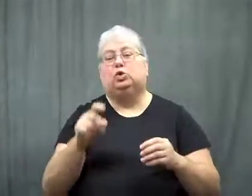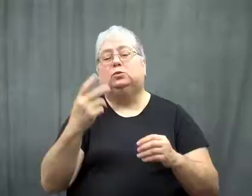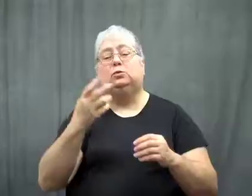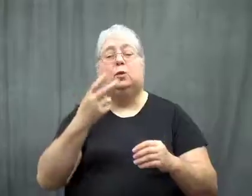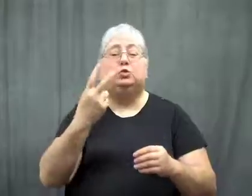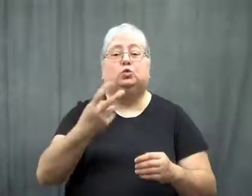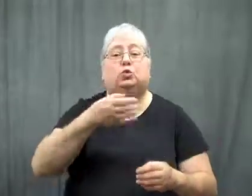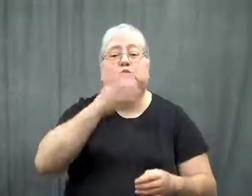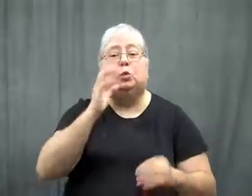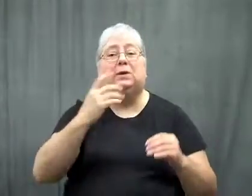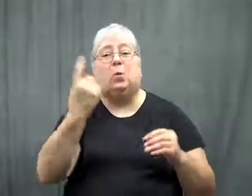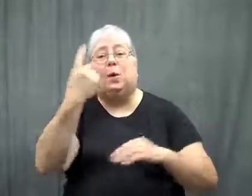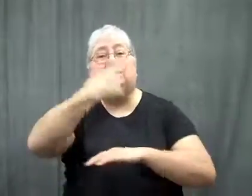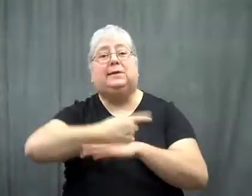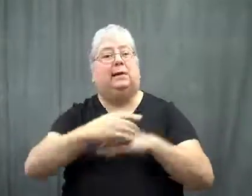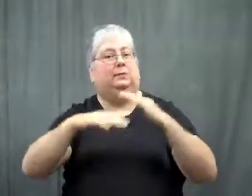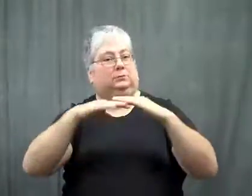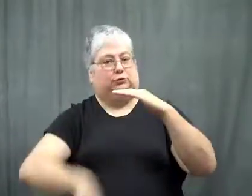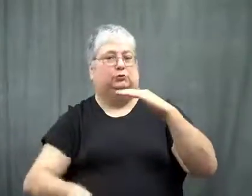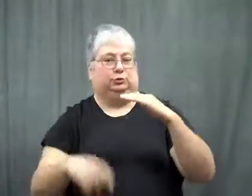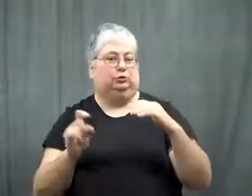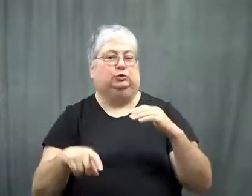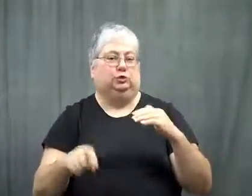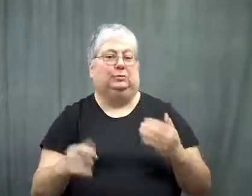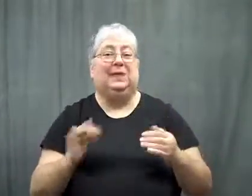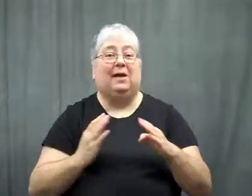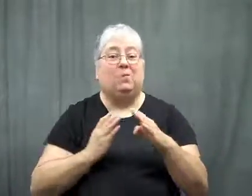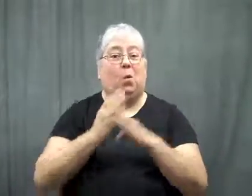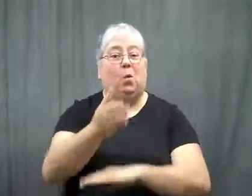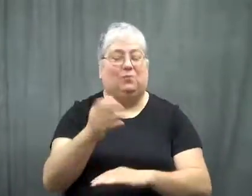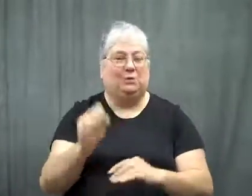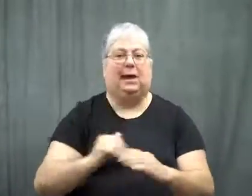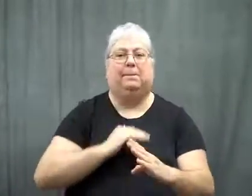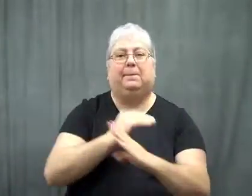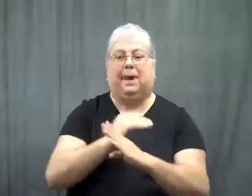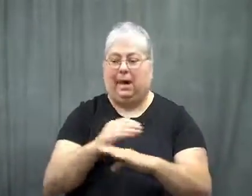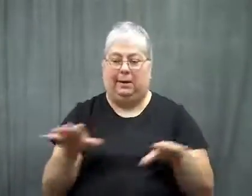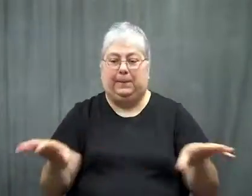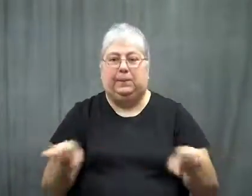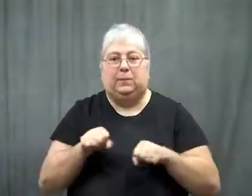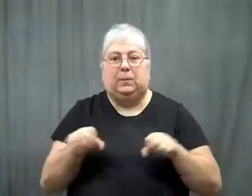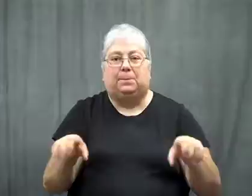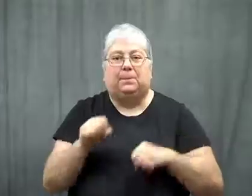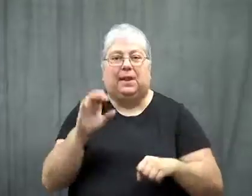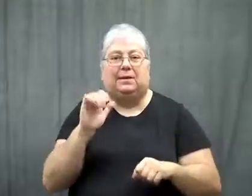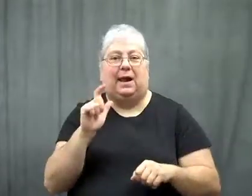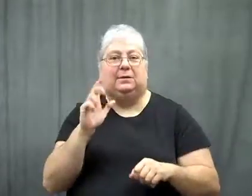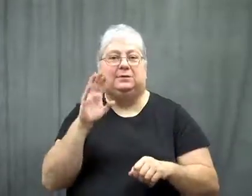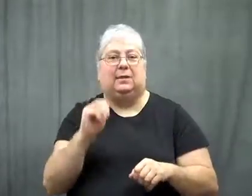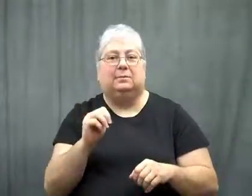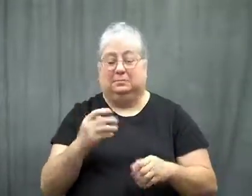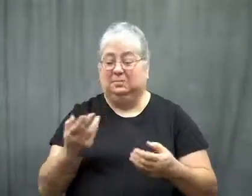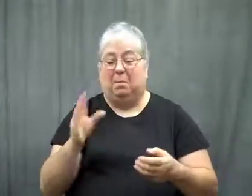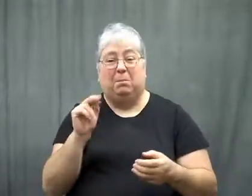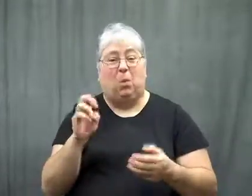More than two drinks a day blocks absorption of calcium and weakens bones.